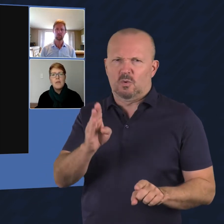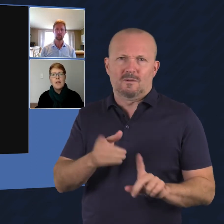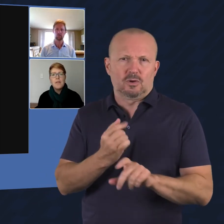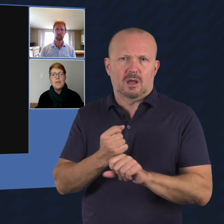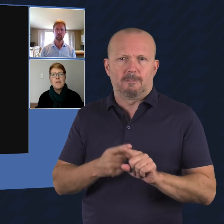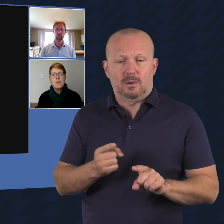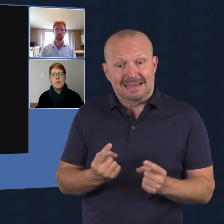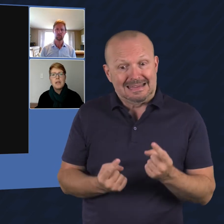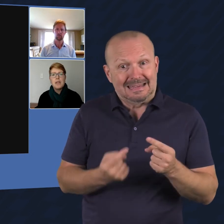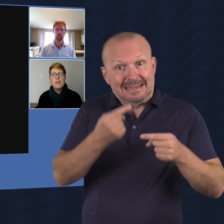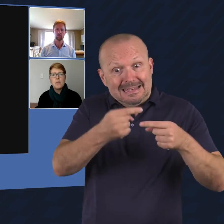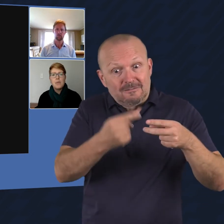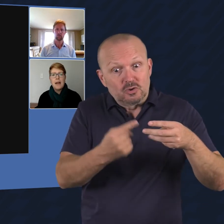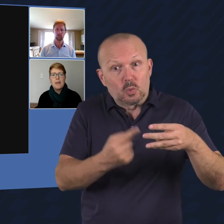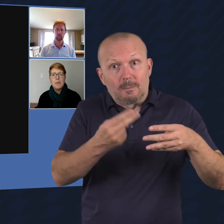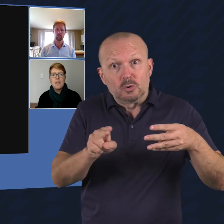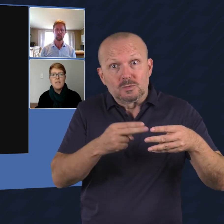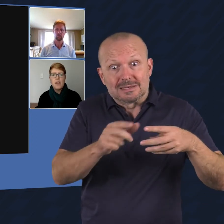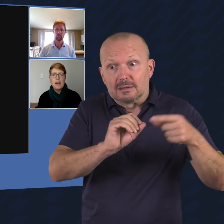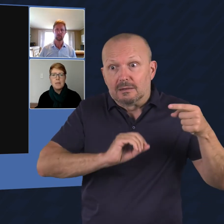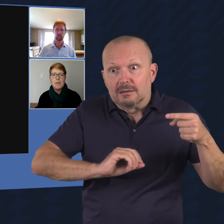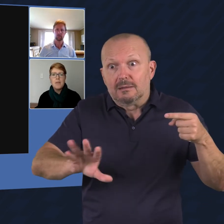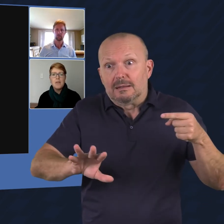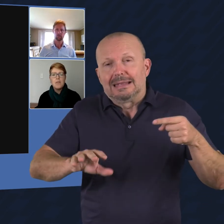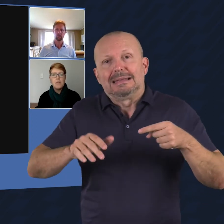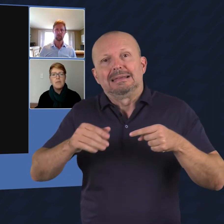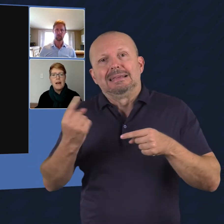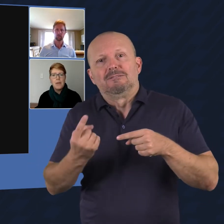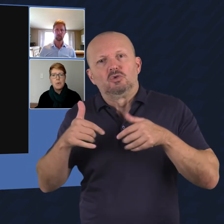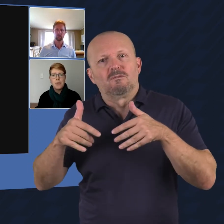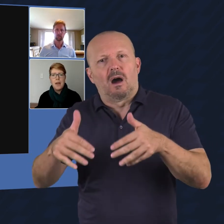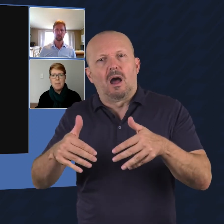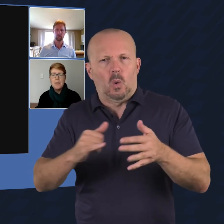For instance, exporting individual tracks within the track mix as individual files or stems,